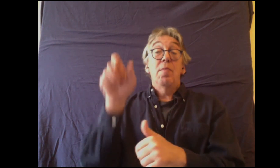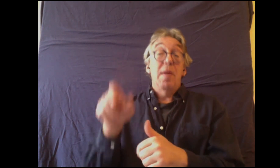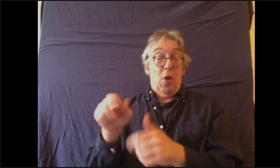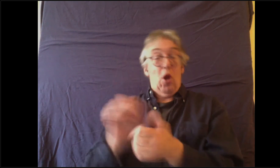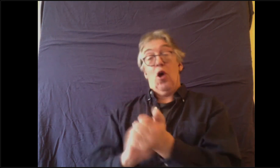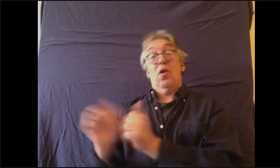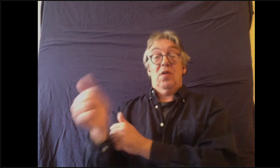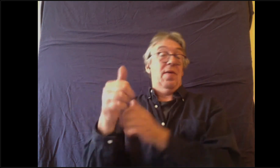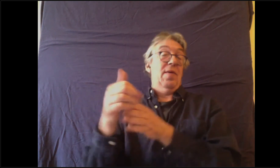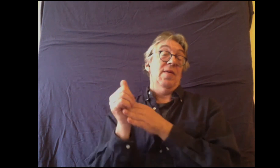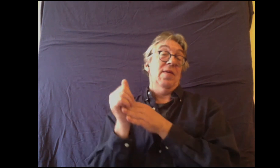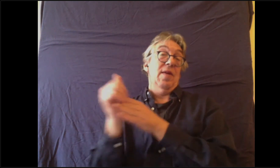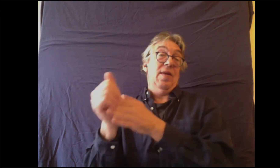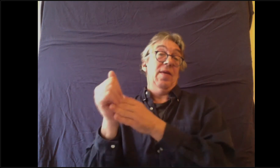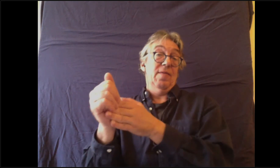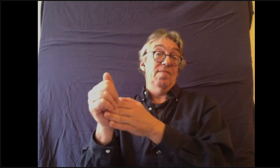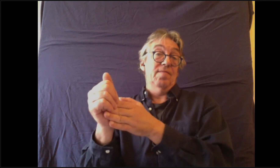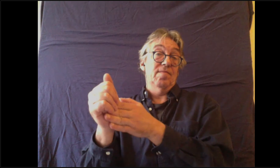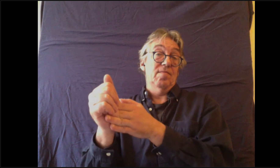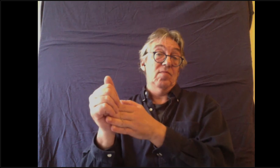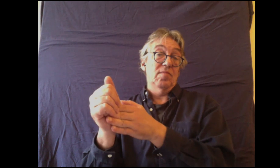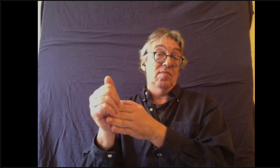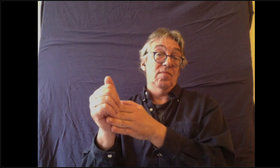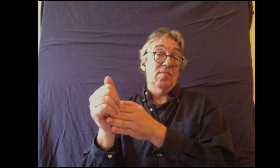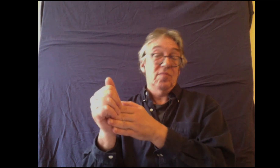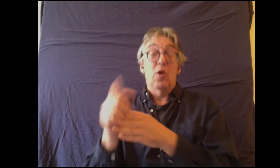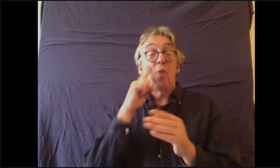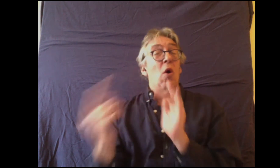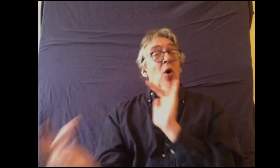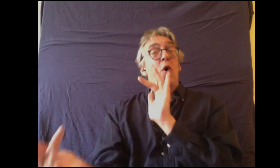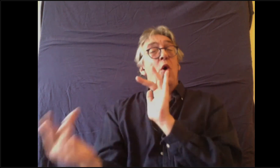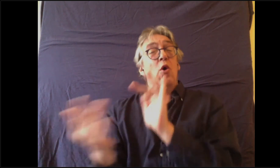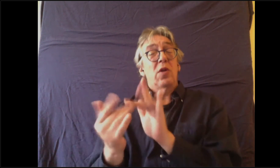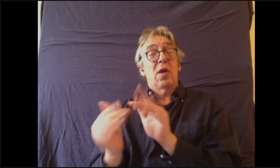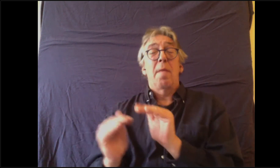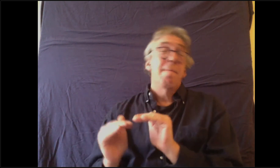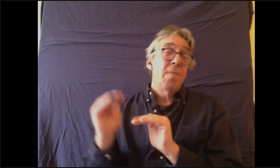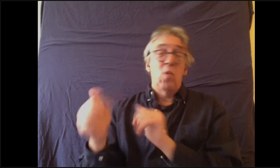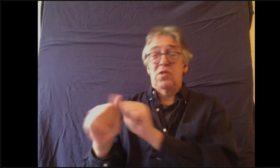And aim to reach the most marginalized with organizational capacity building,